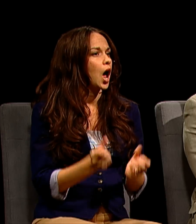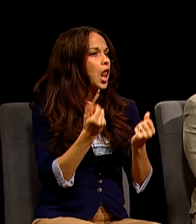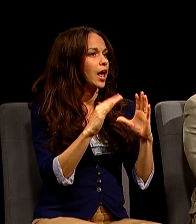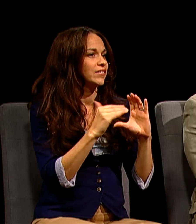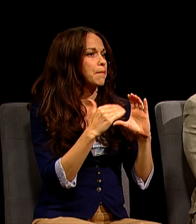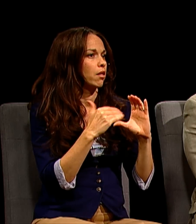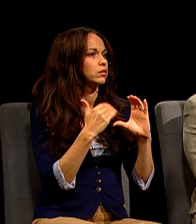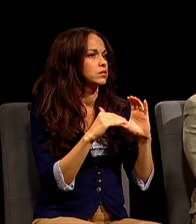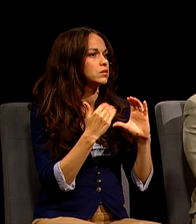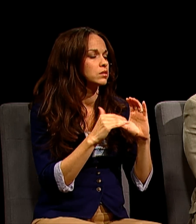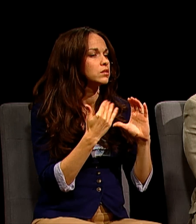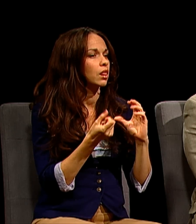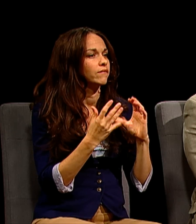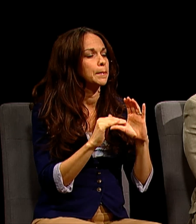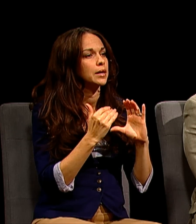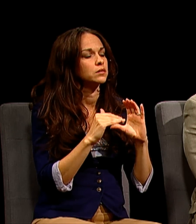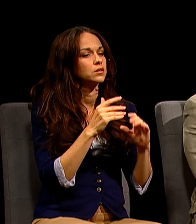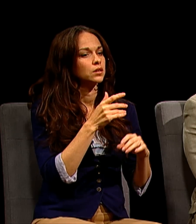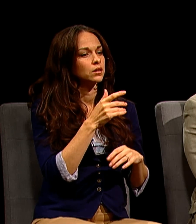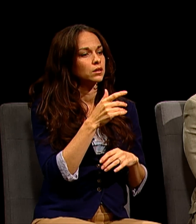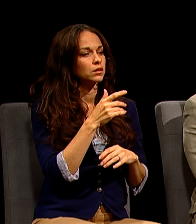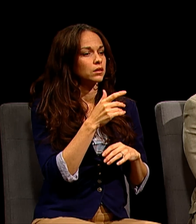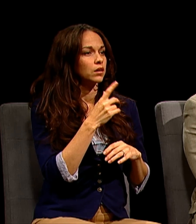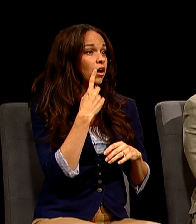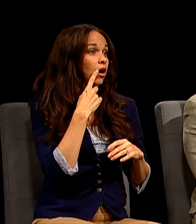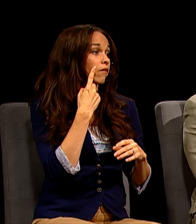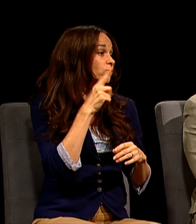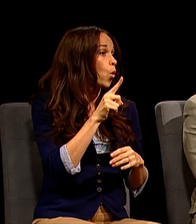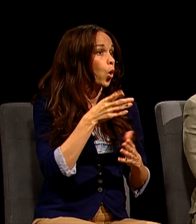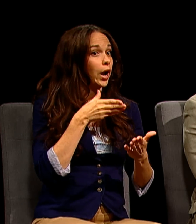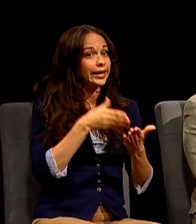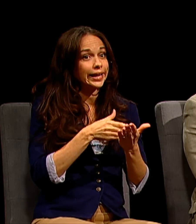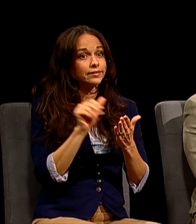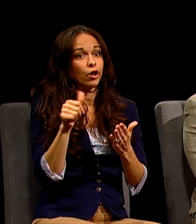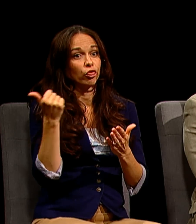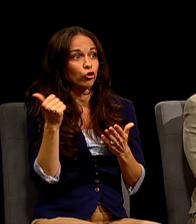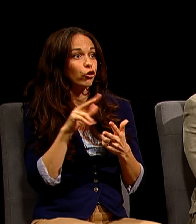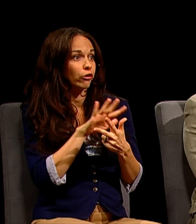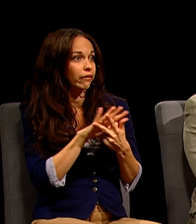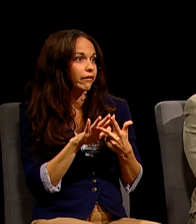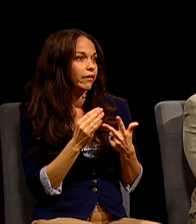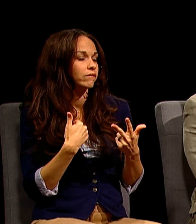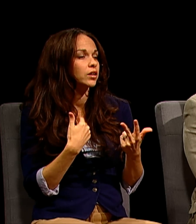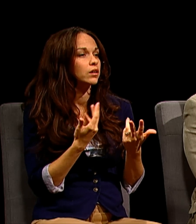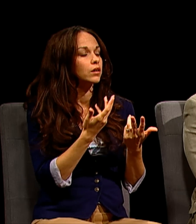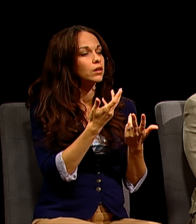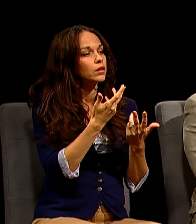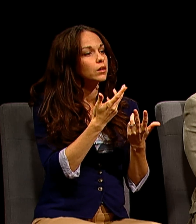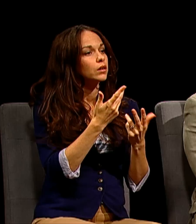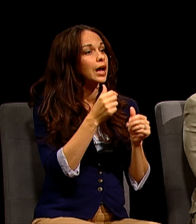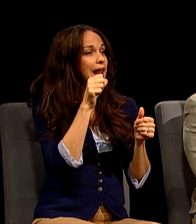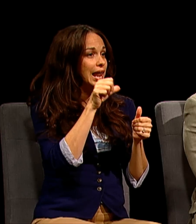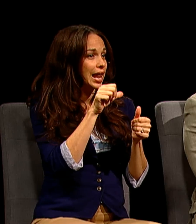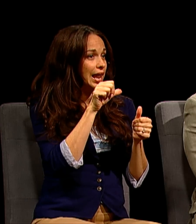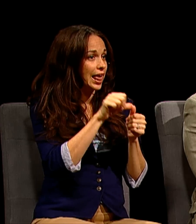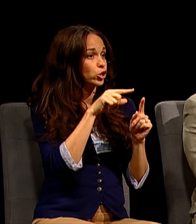I get a lot of emails from people for, against, and otherwise. We get letters to the editor, online comments on